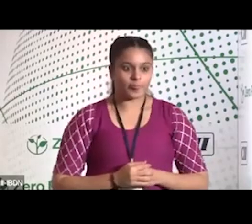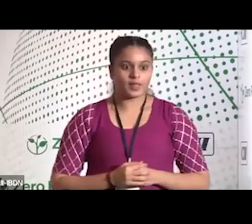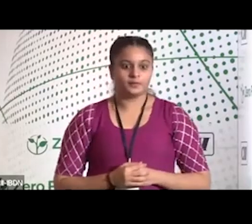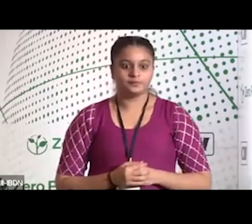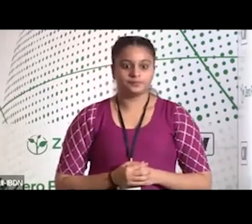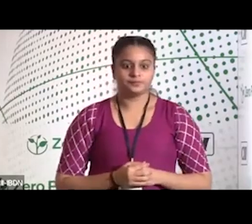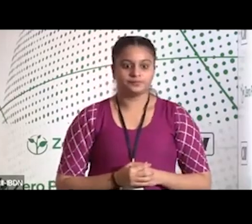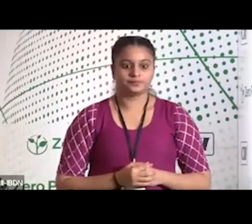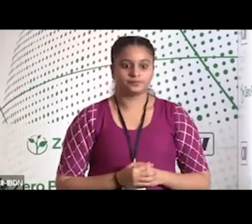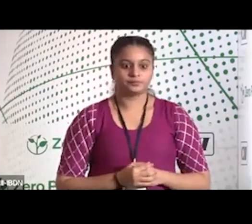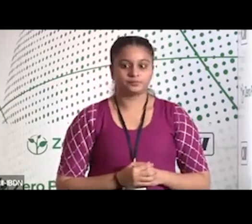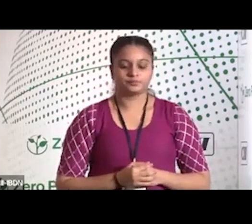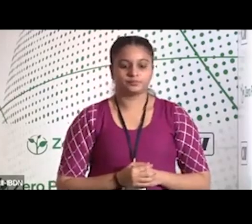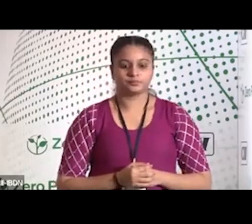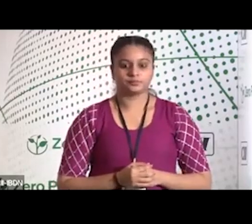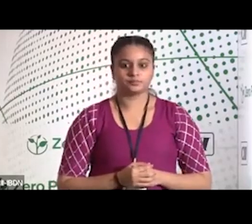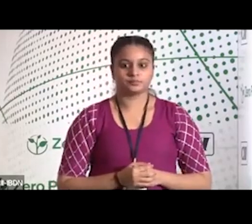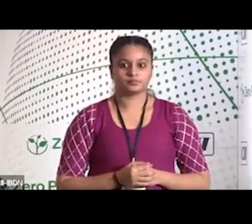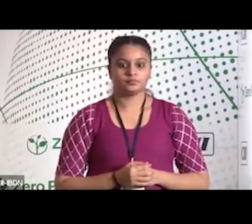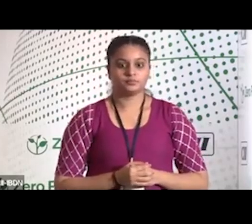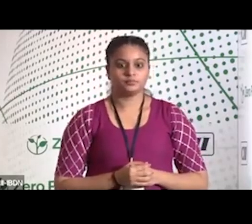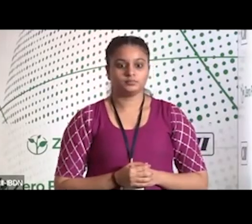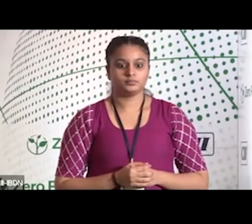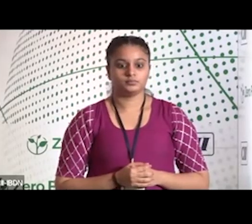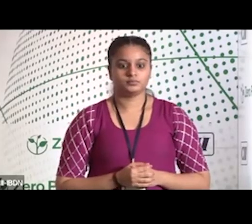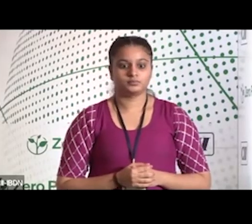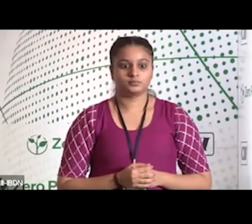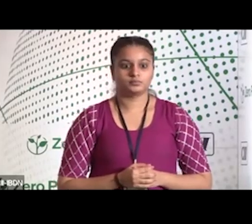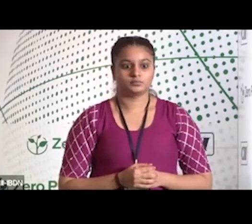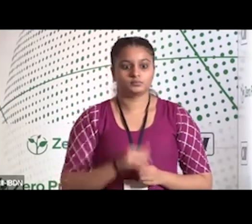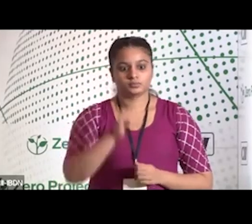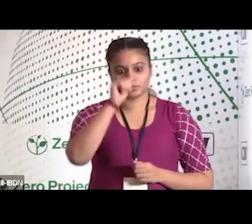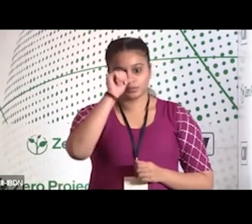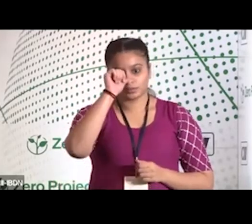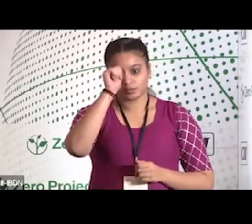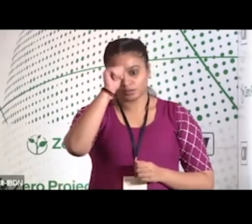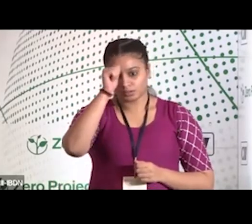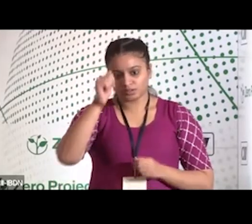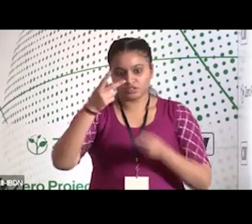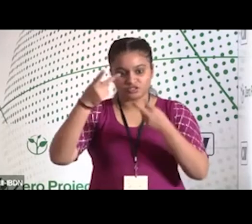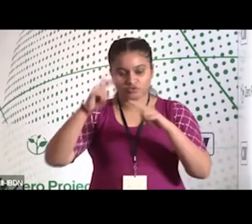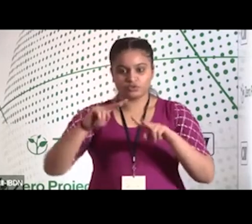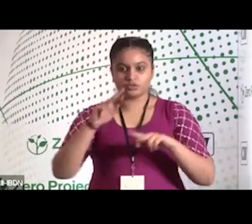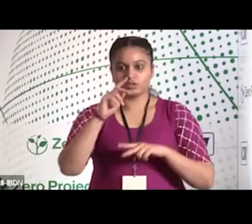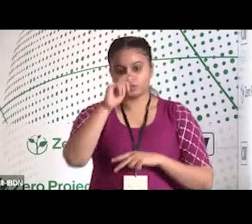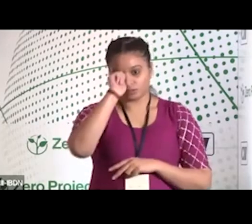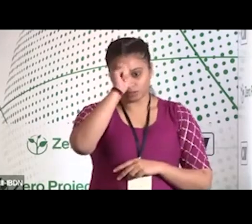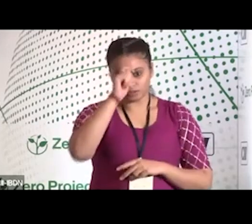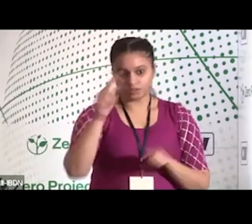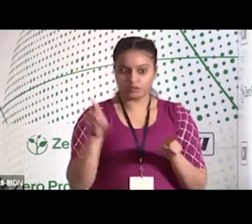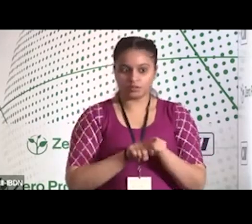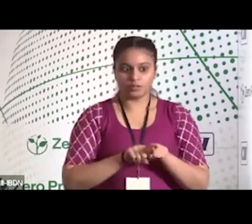that she has seen apart from the fact that that lending ability has increased she seeing there's a transition in the women